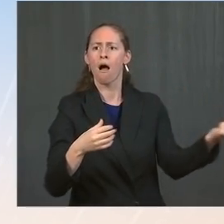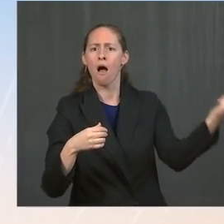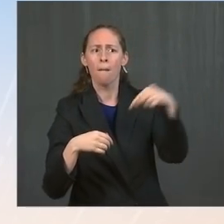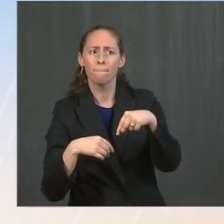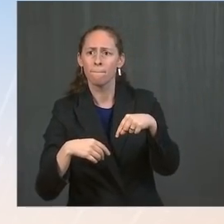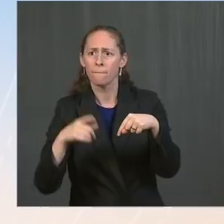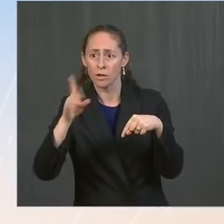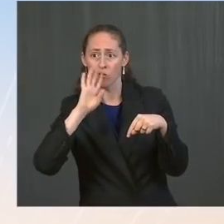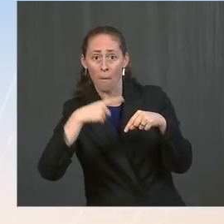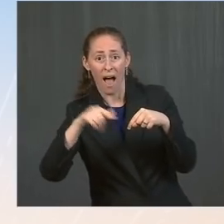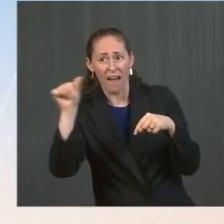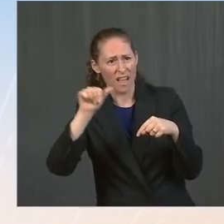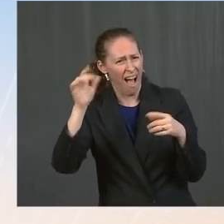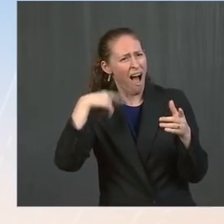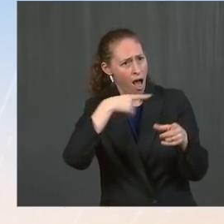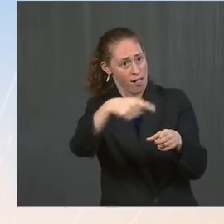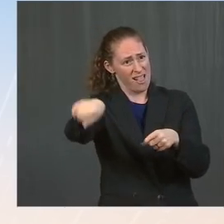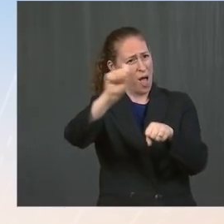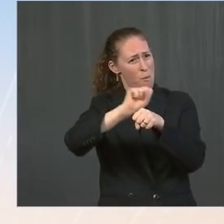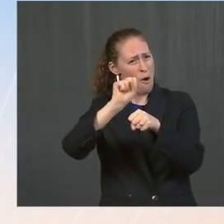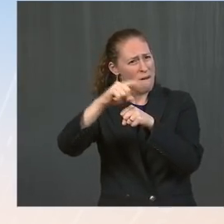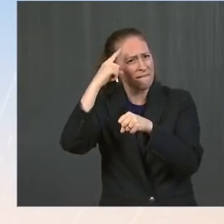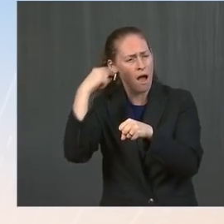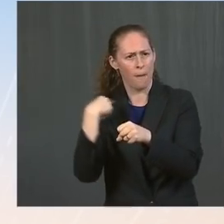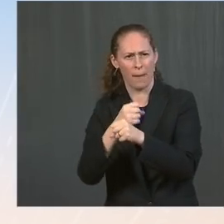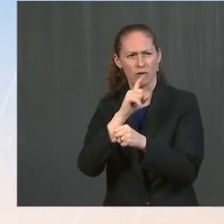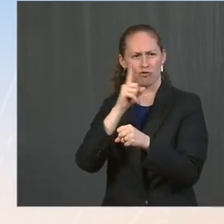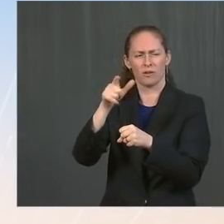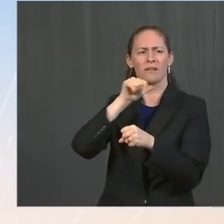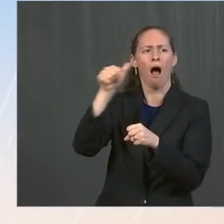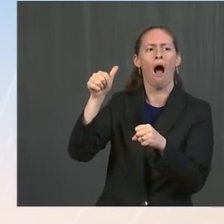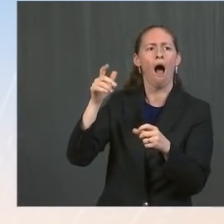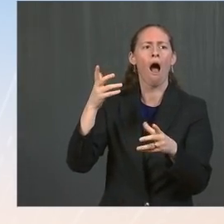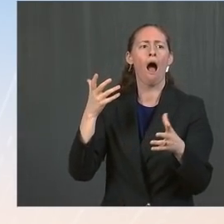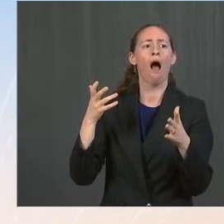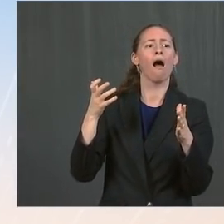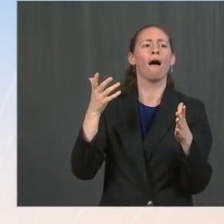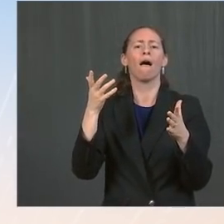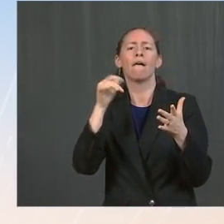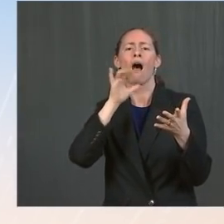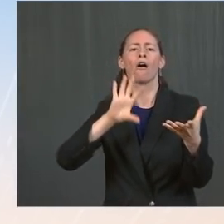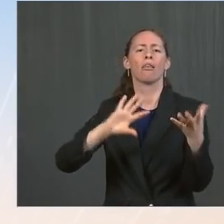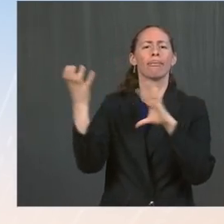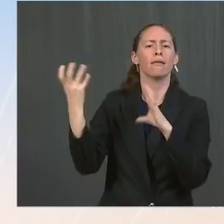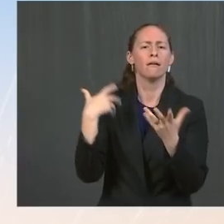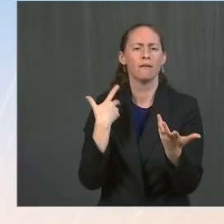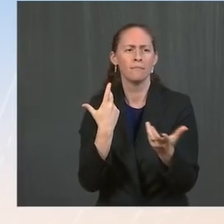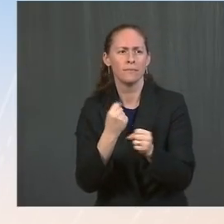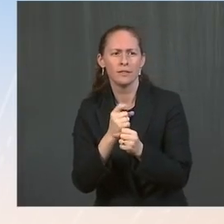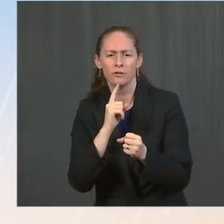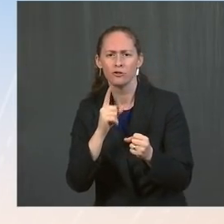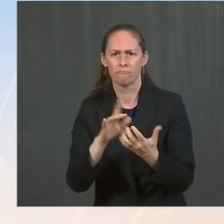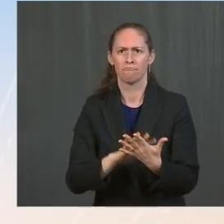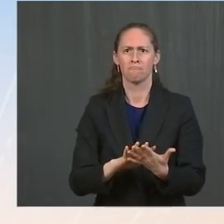So, that -- that would be applicable. The Press: So they've been cooperative in getting Afghans who worked for the United States out of the country? They've been cooperative?